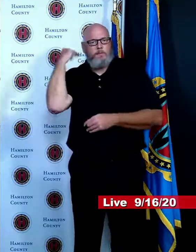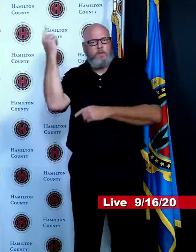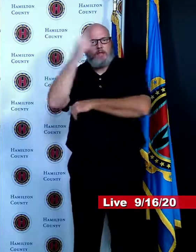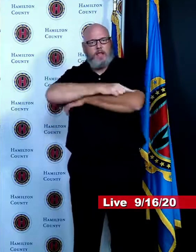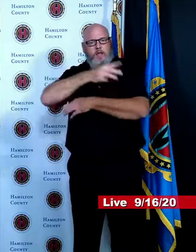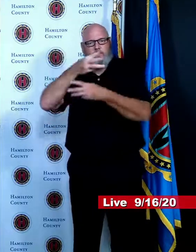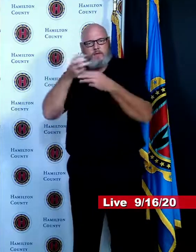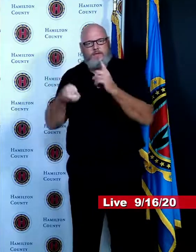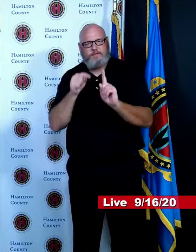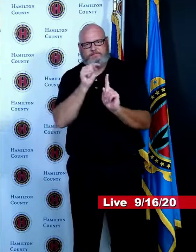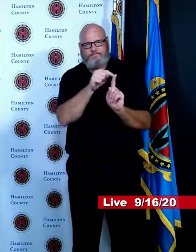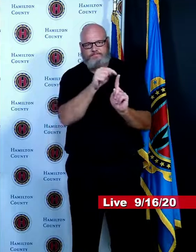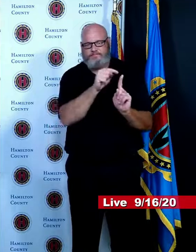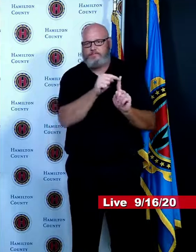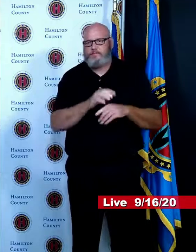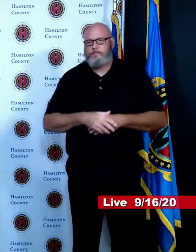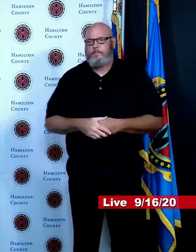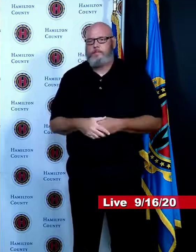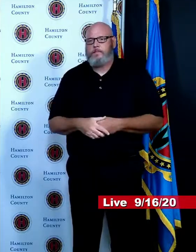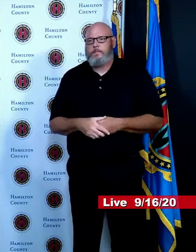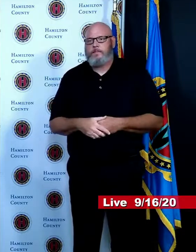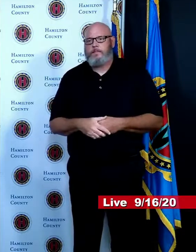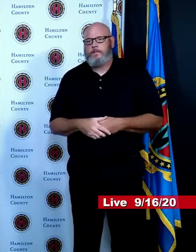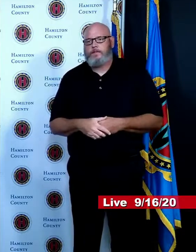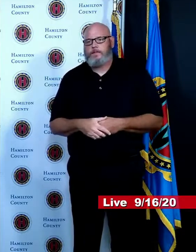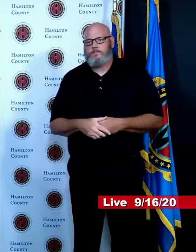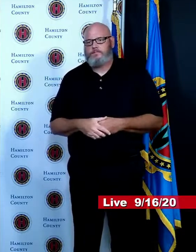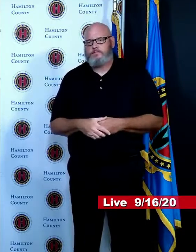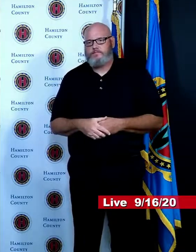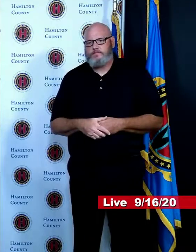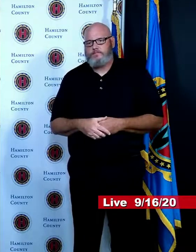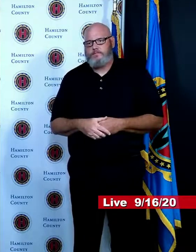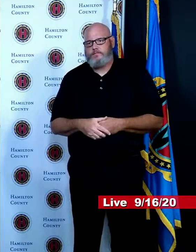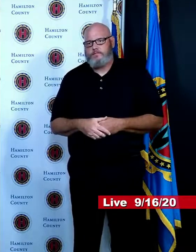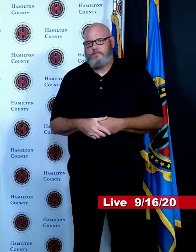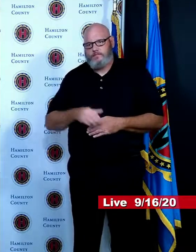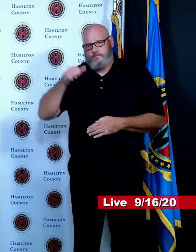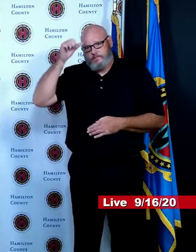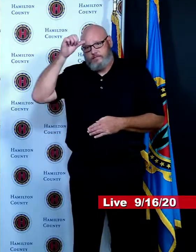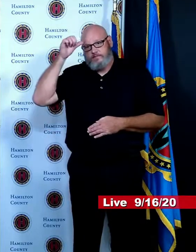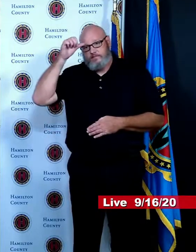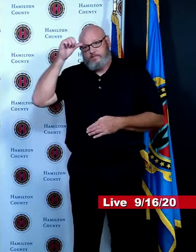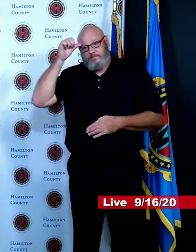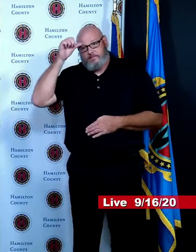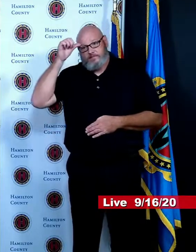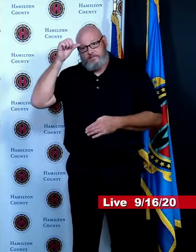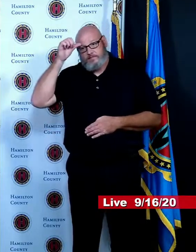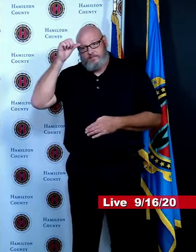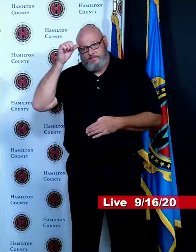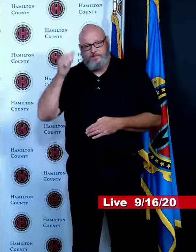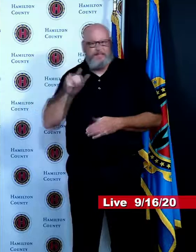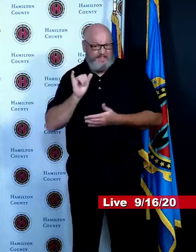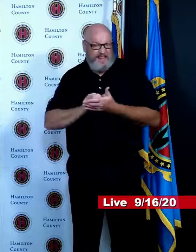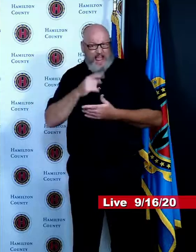order and mask orders began to be in effect and you see it coming down after that today